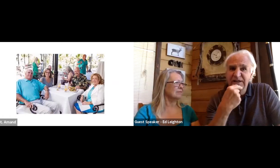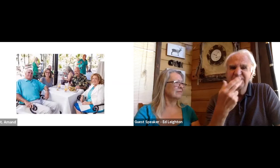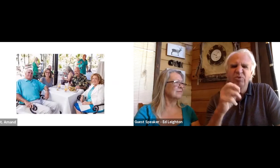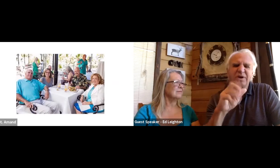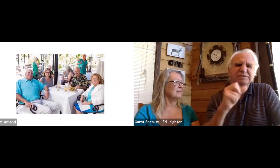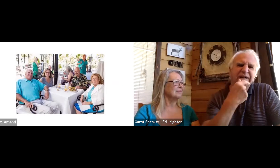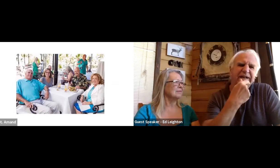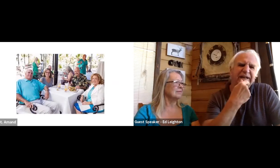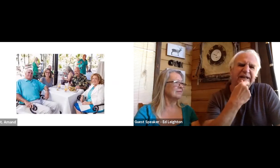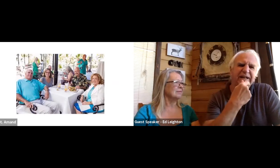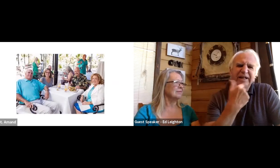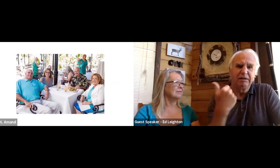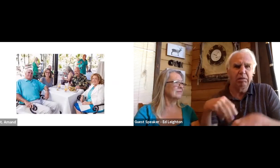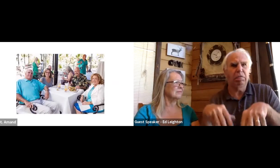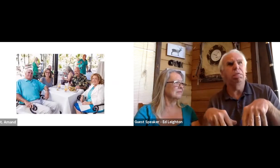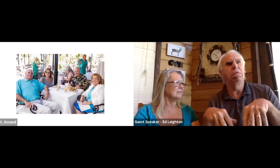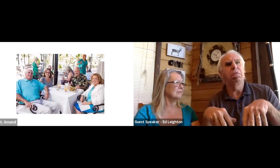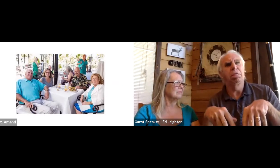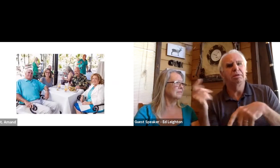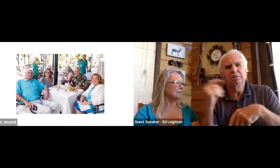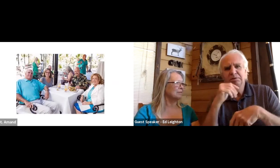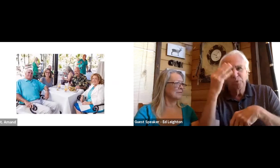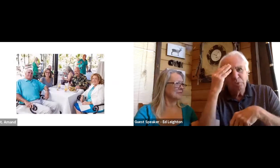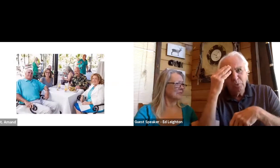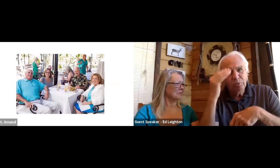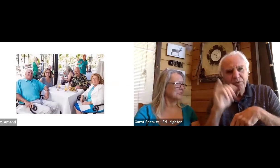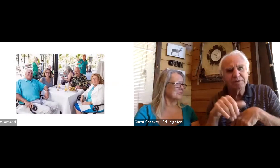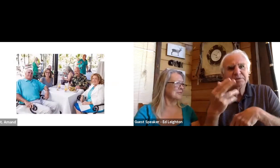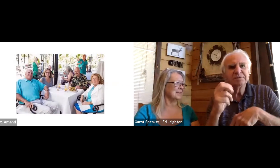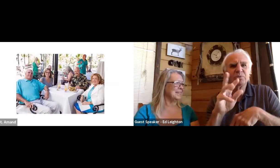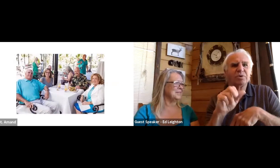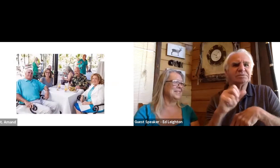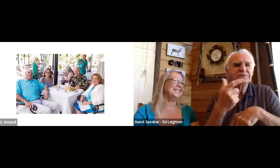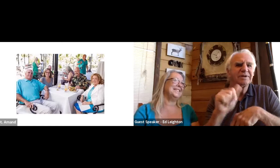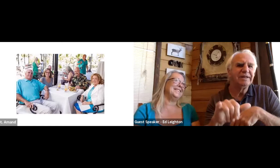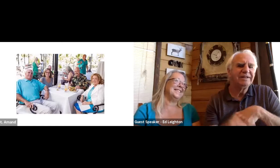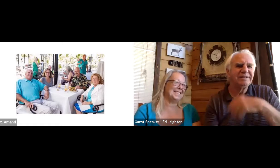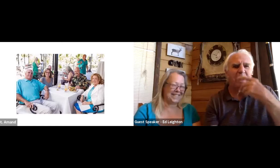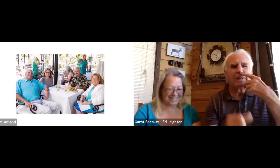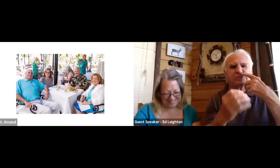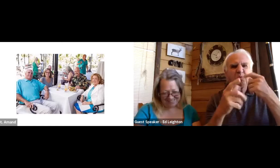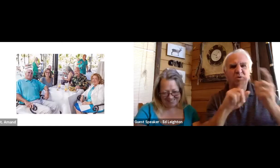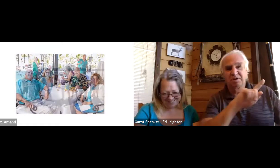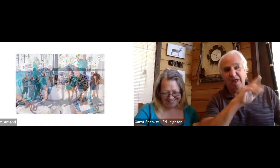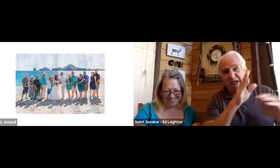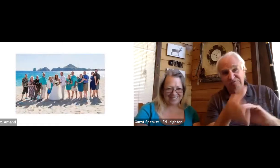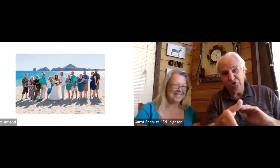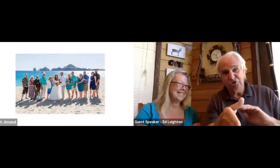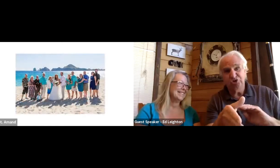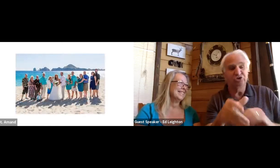and they saw a picture of Guy, and she didn't know that he was gay, but we did.